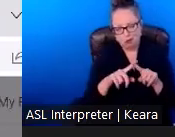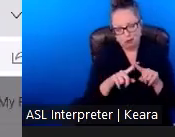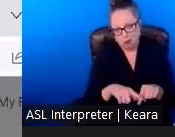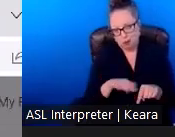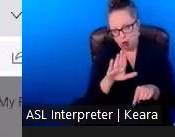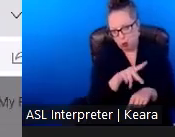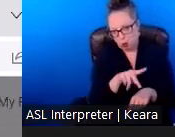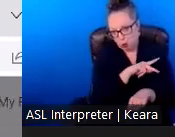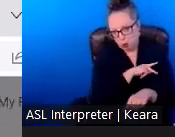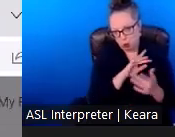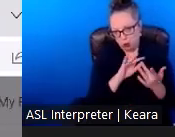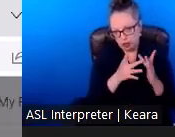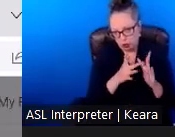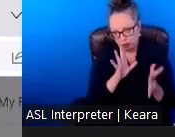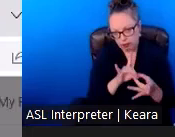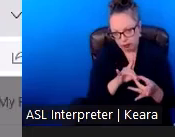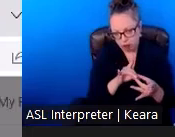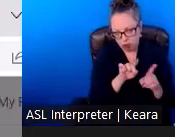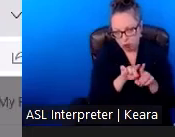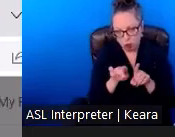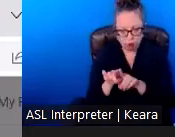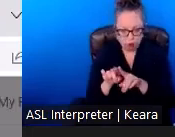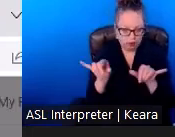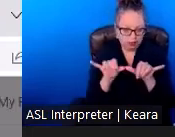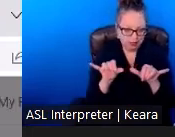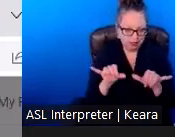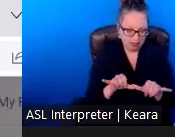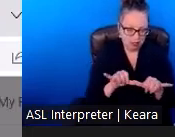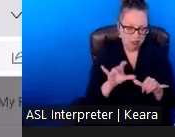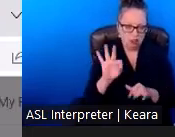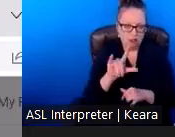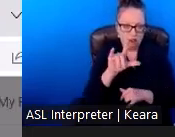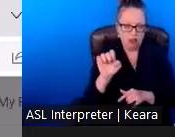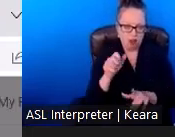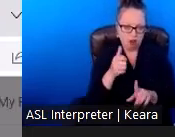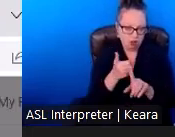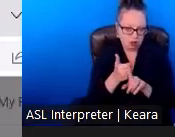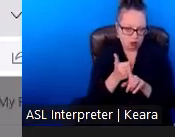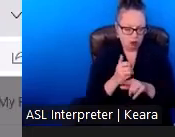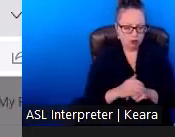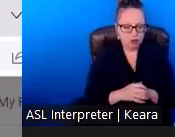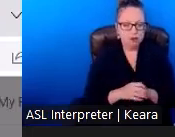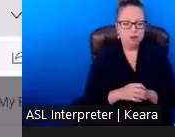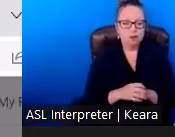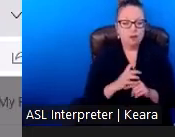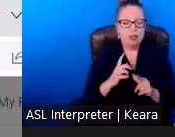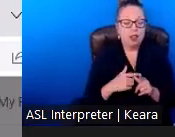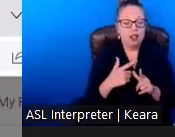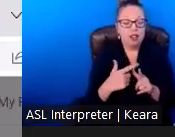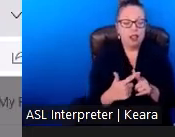connection as well as the size of the files you are uploading. Once your work samples